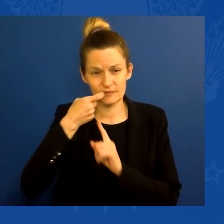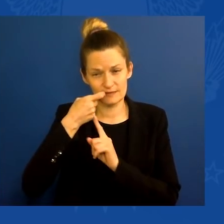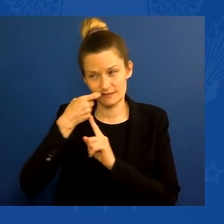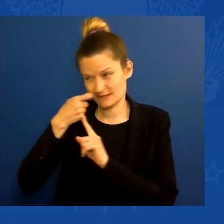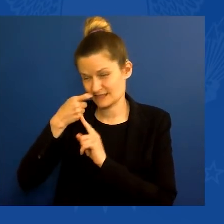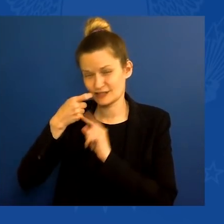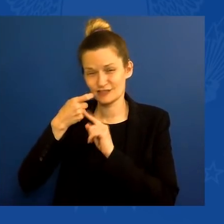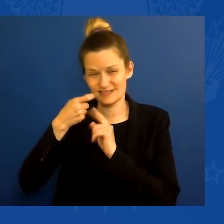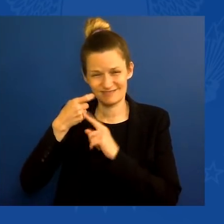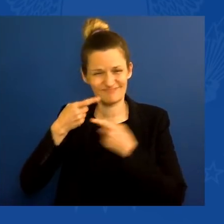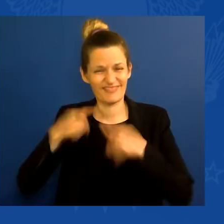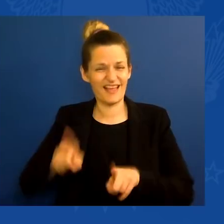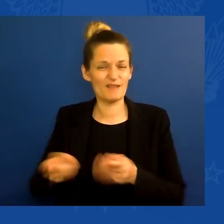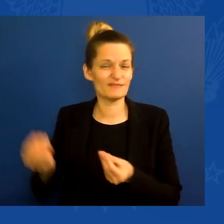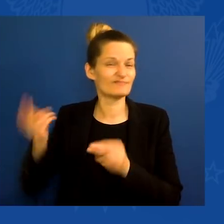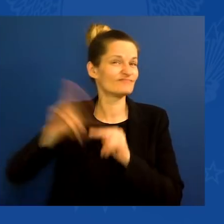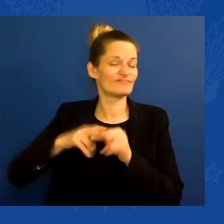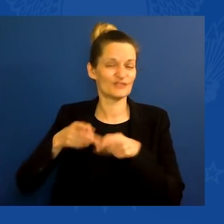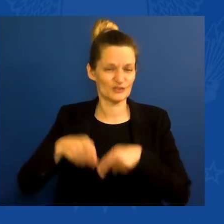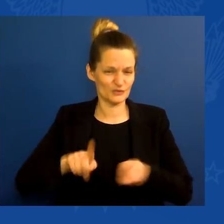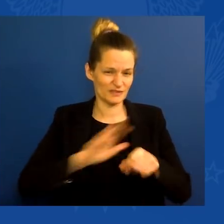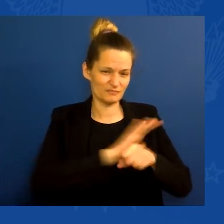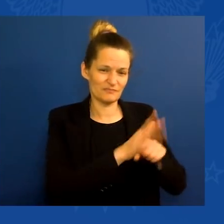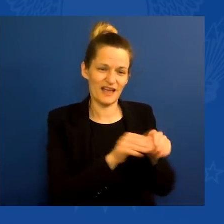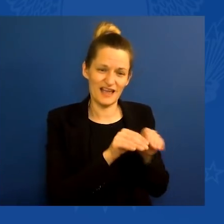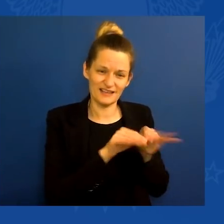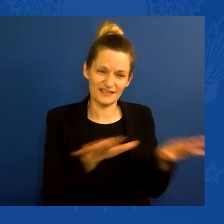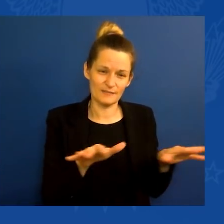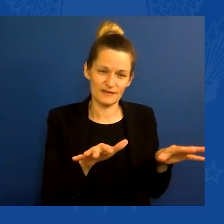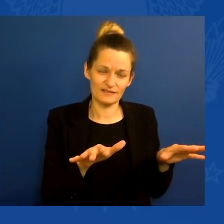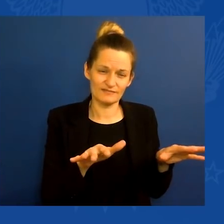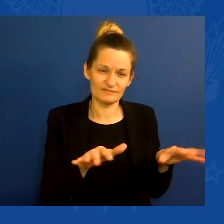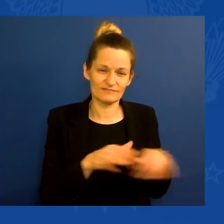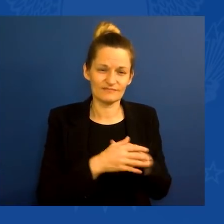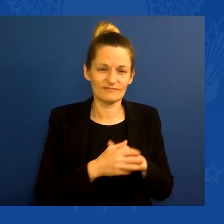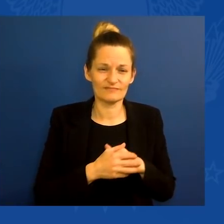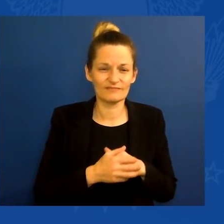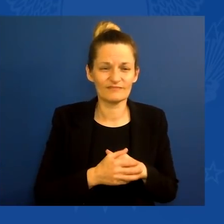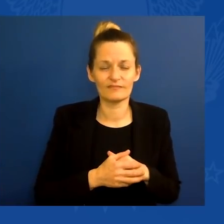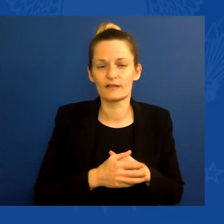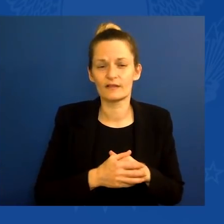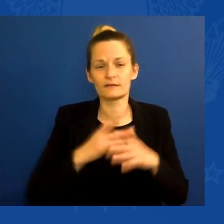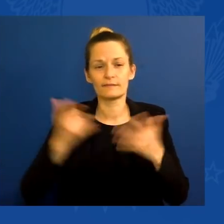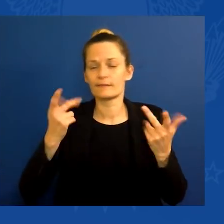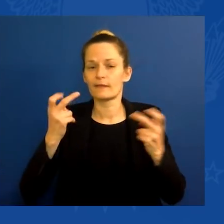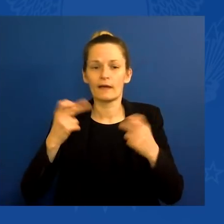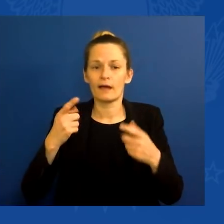is no different that breaking your arm or your leg. You need invest in systems that provide adequate healthcare,